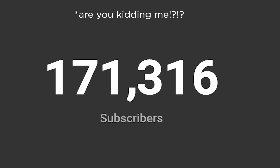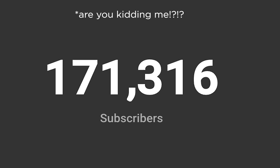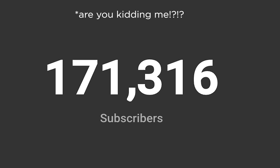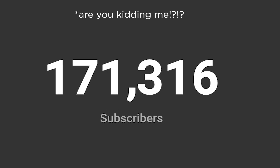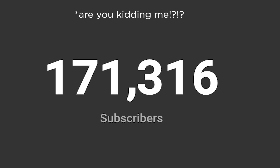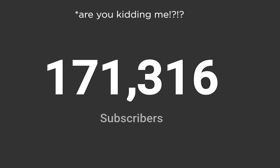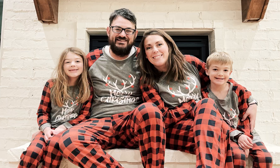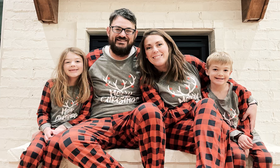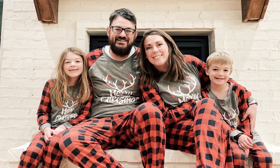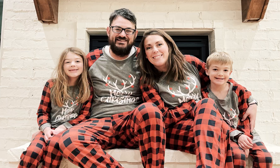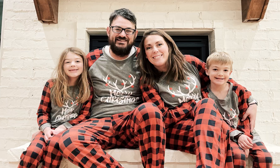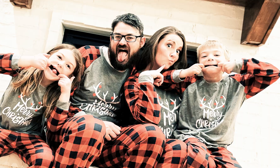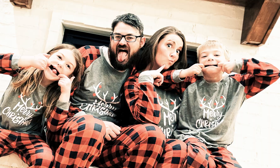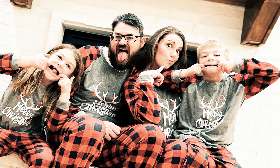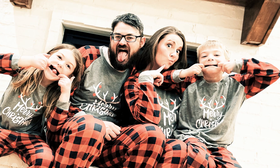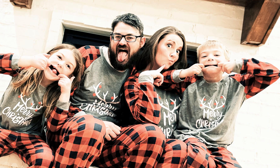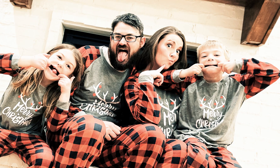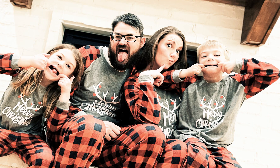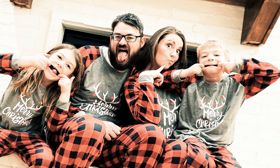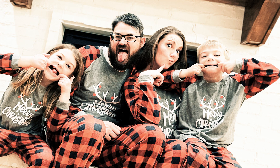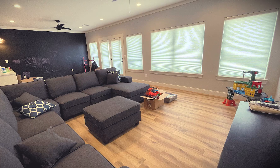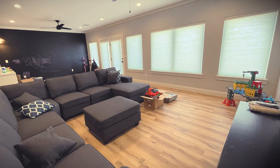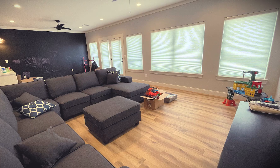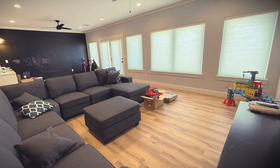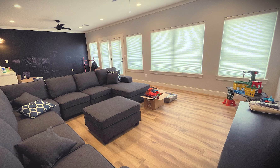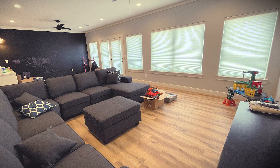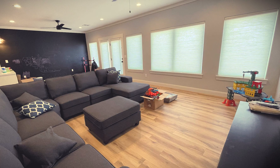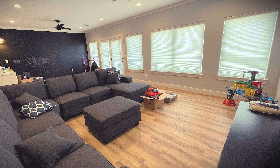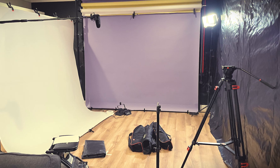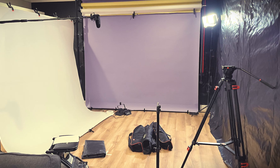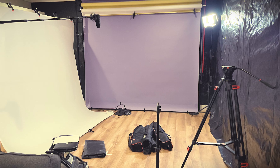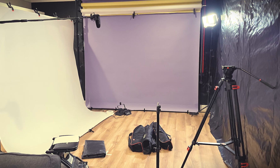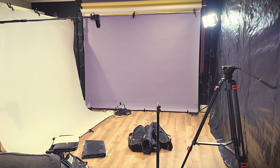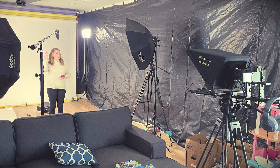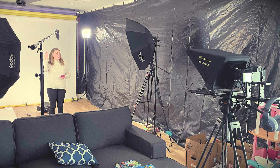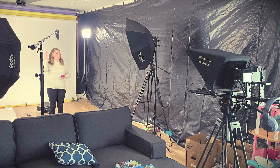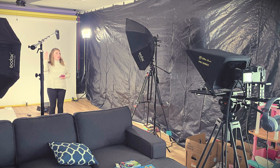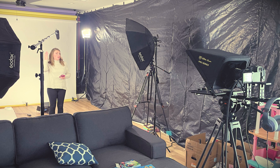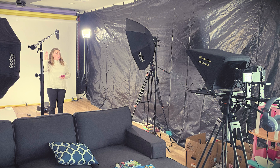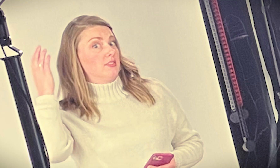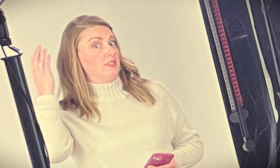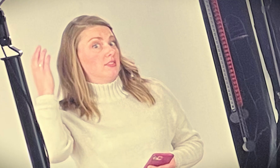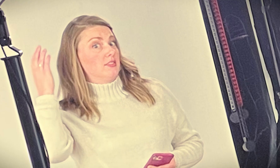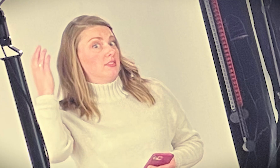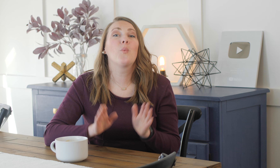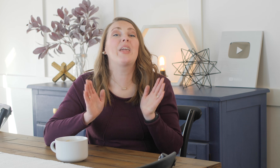subscribers. We have officially moved into our new home and set up our studio in our game room. We